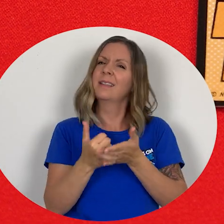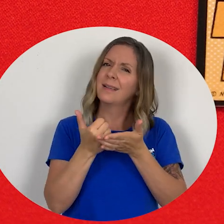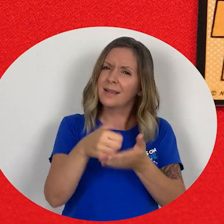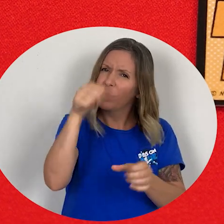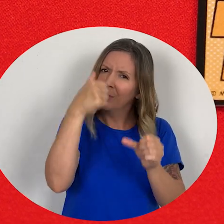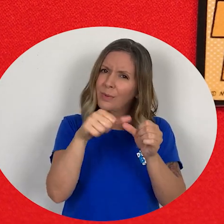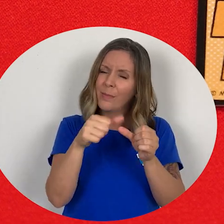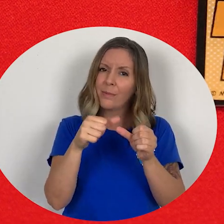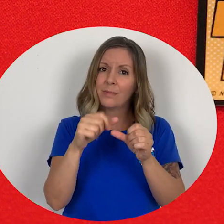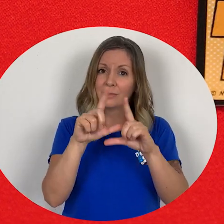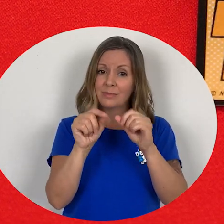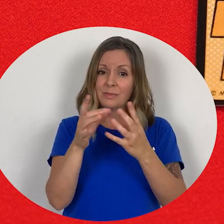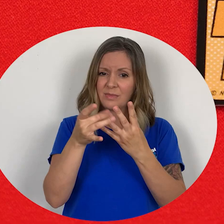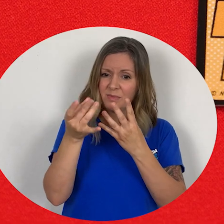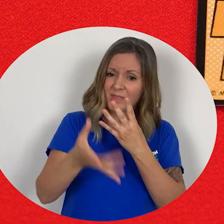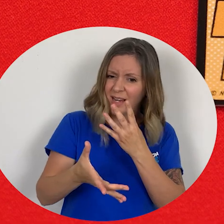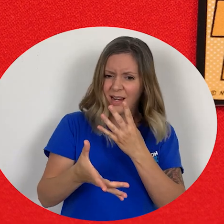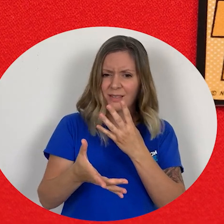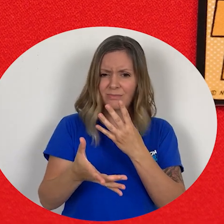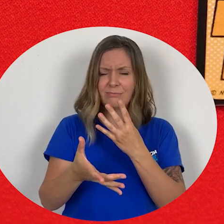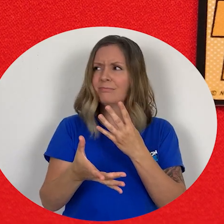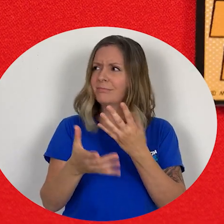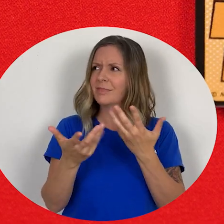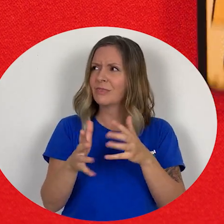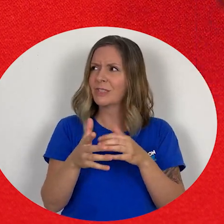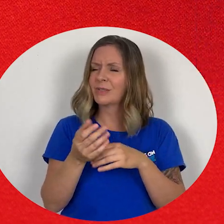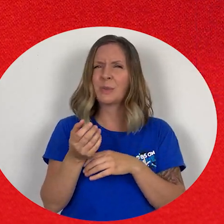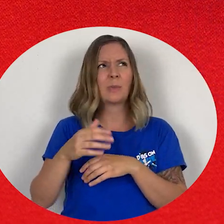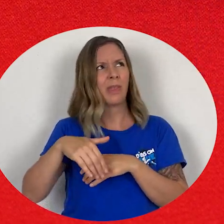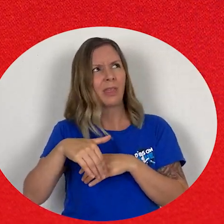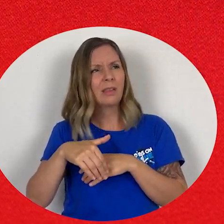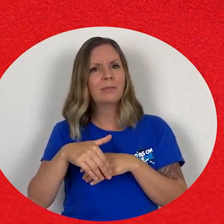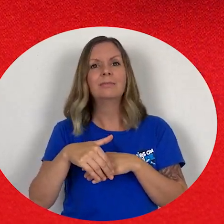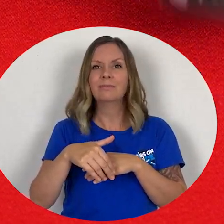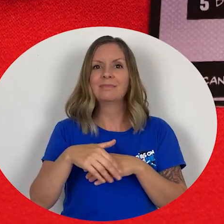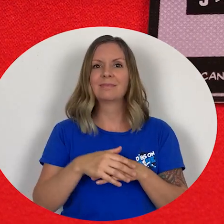deck, its number, and ability, which will help you remember what has, and has not, been